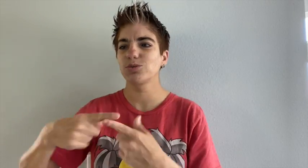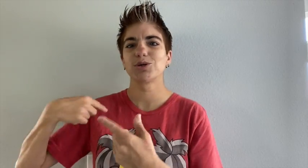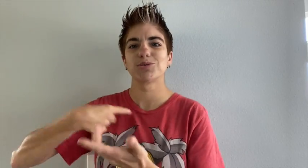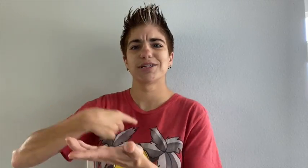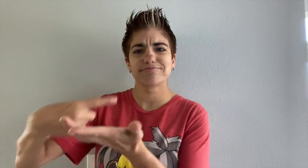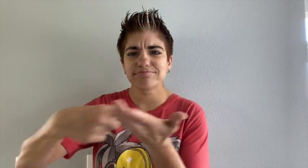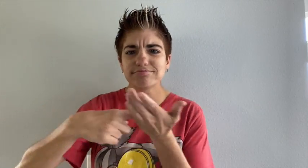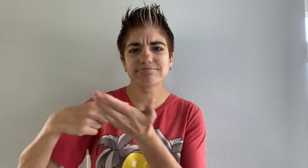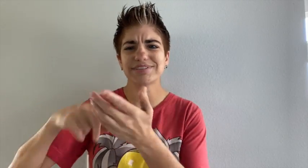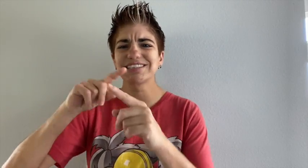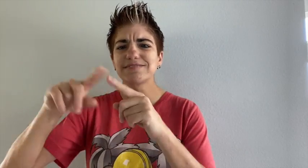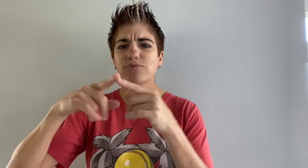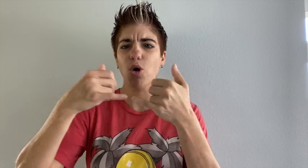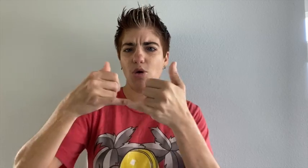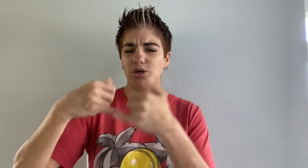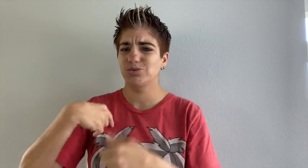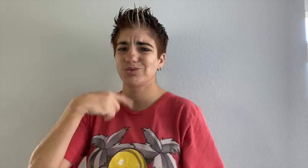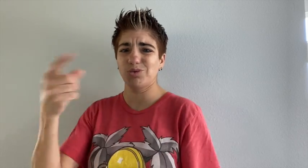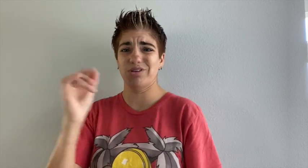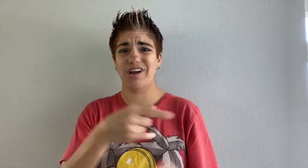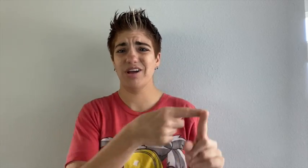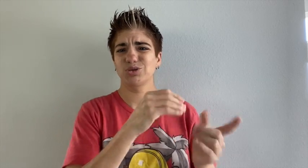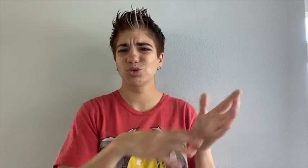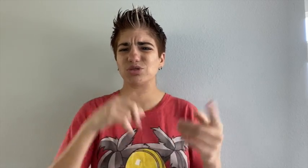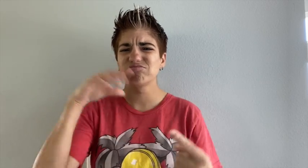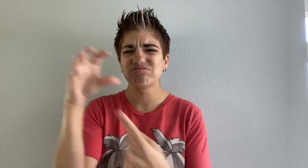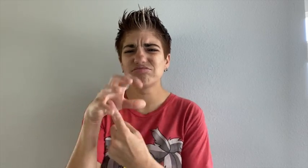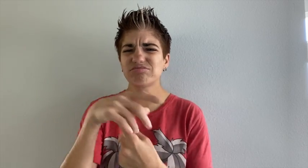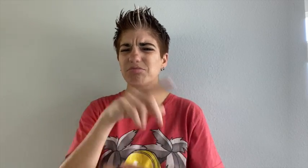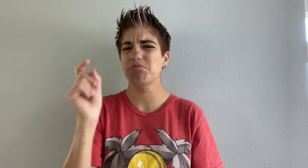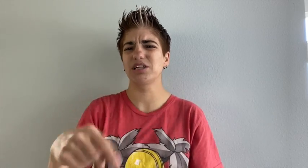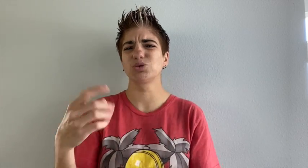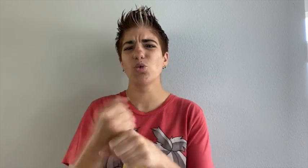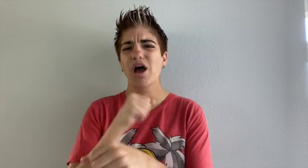this student is just a champion in this Department. Whether it's